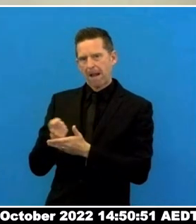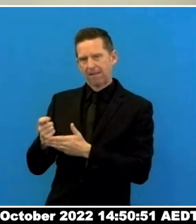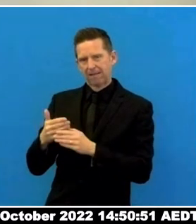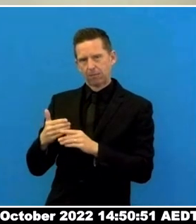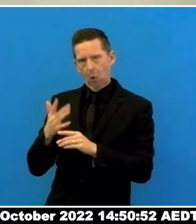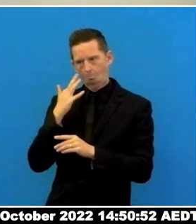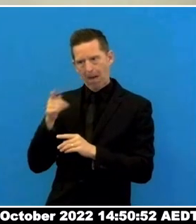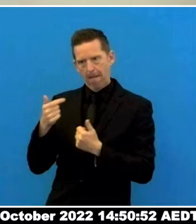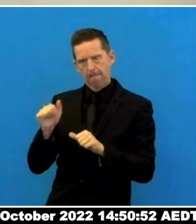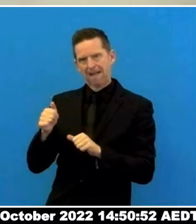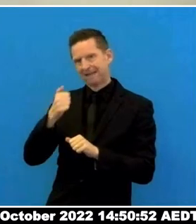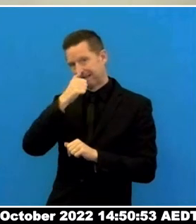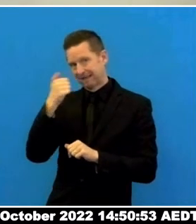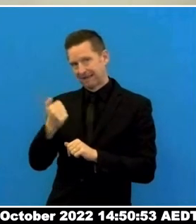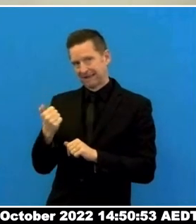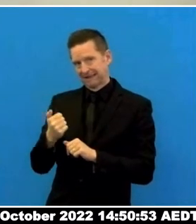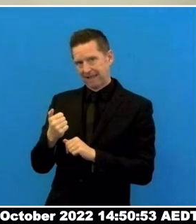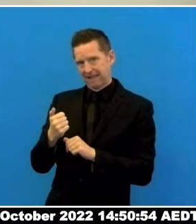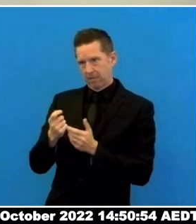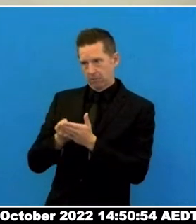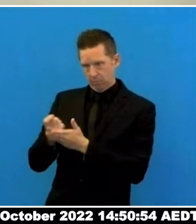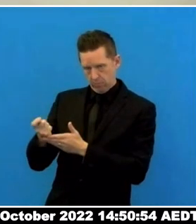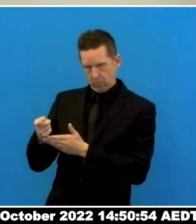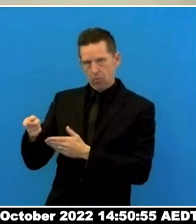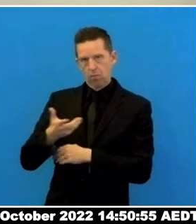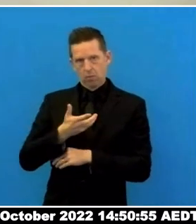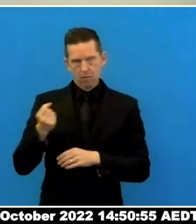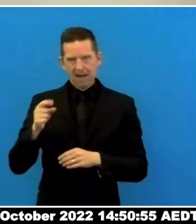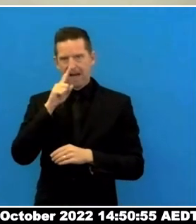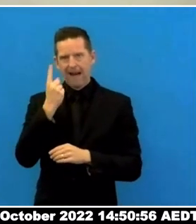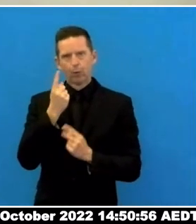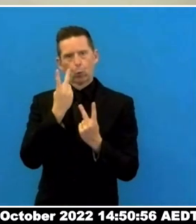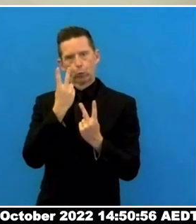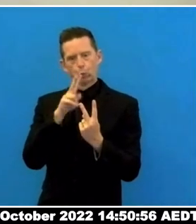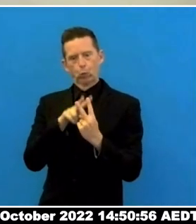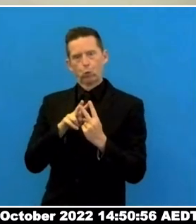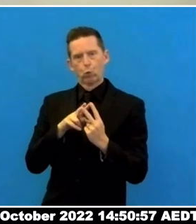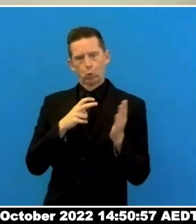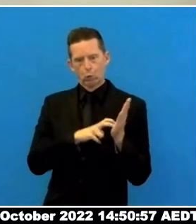and it's not possible for a child to have two carers. I see. Thank you very much. Thank you.